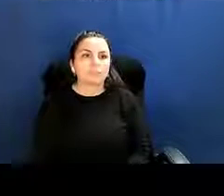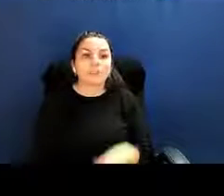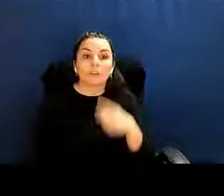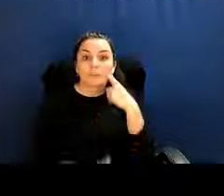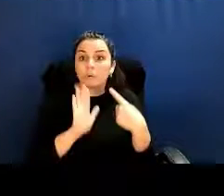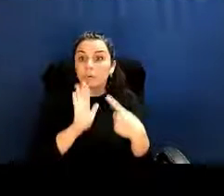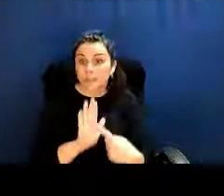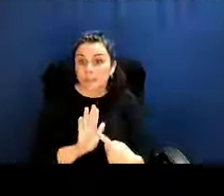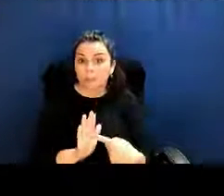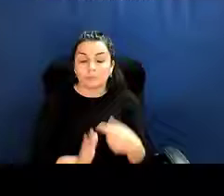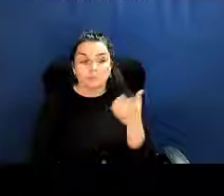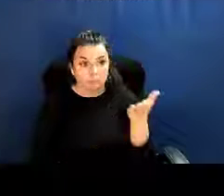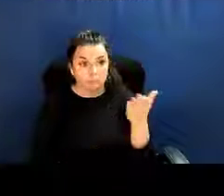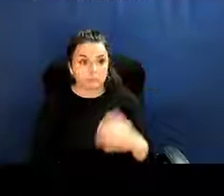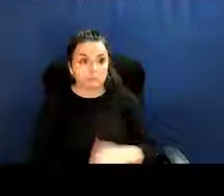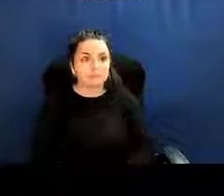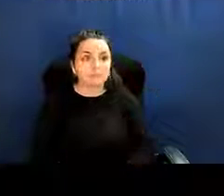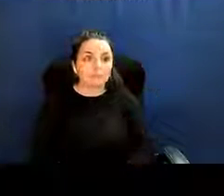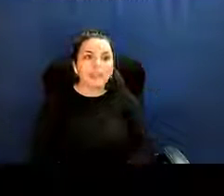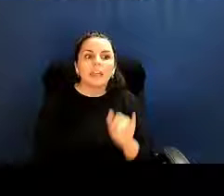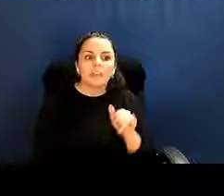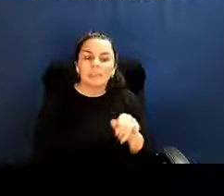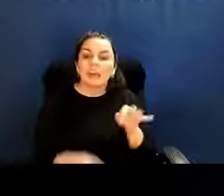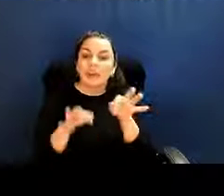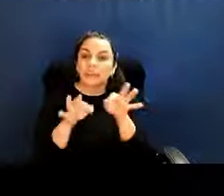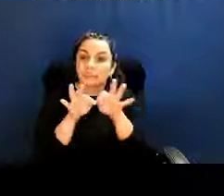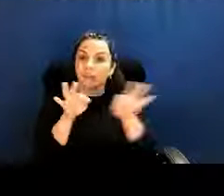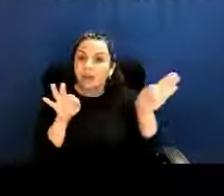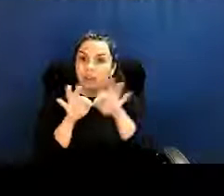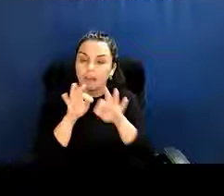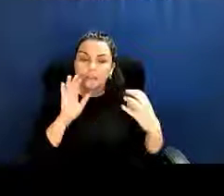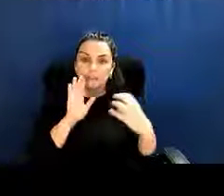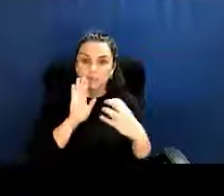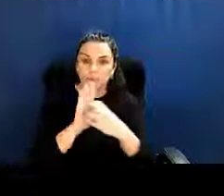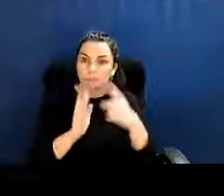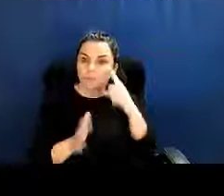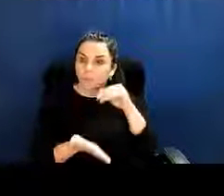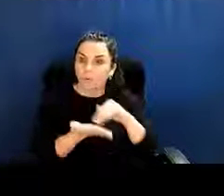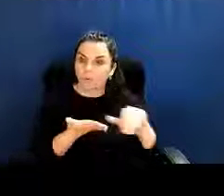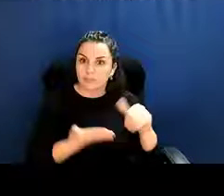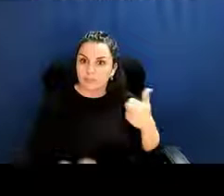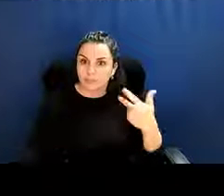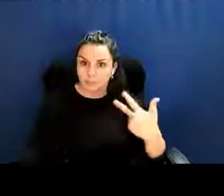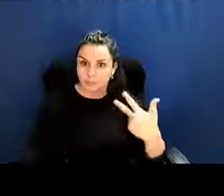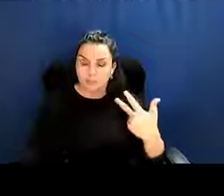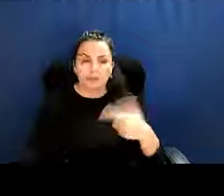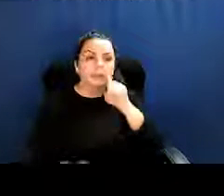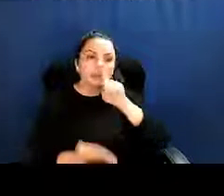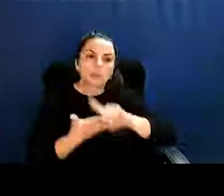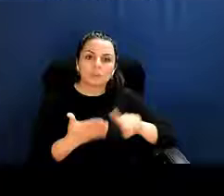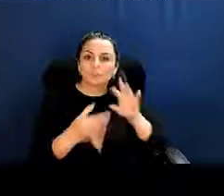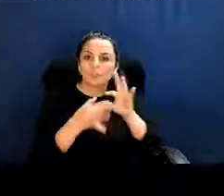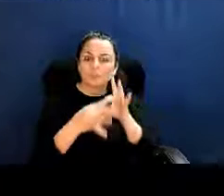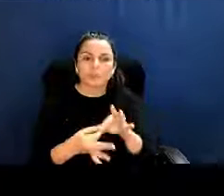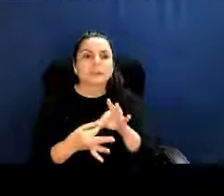This is the text description for exemption three, research involving benign behavioral interventions